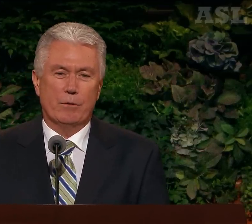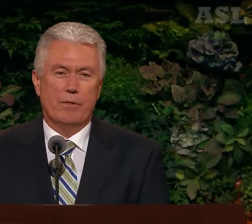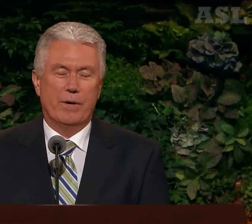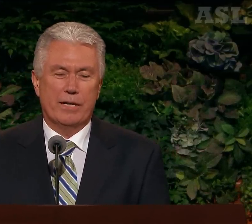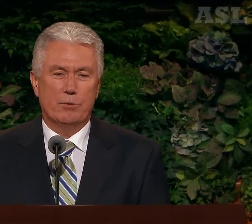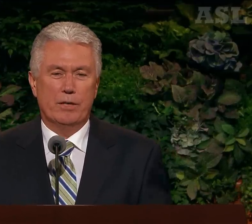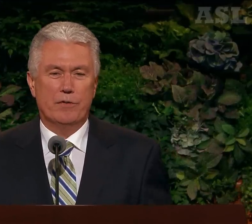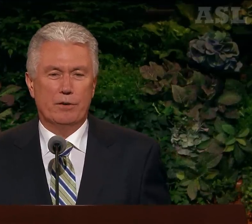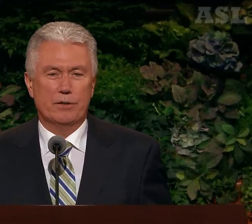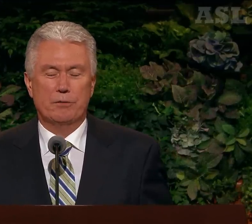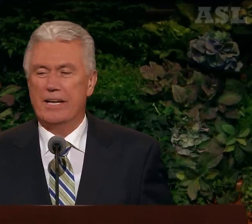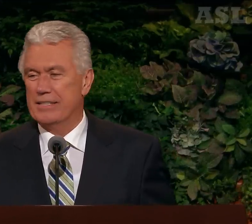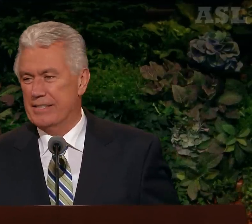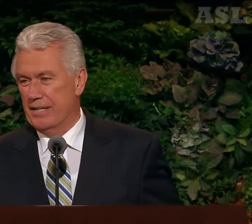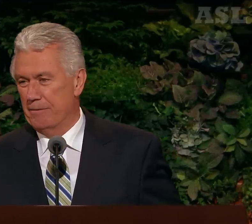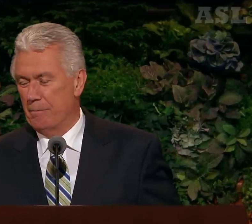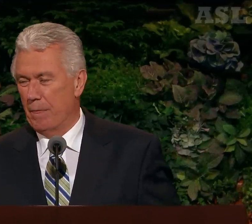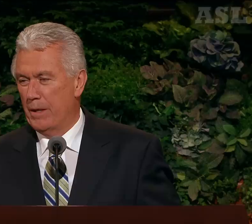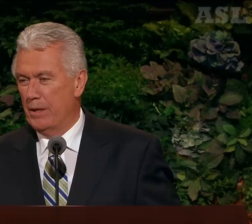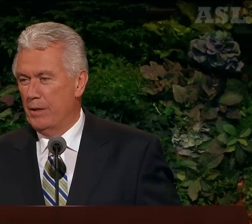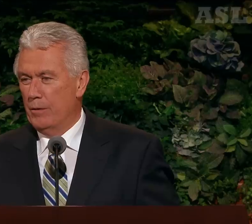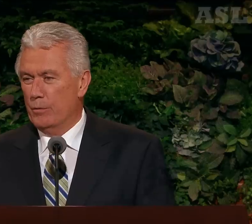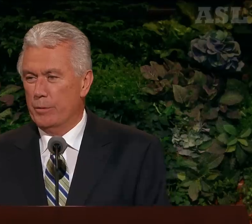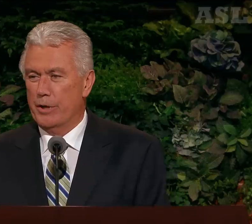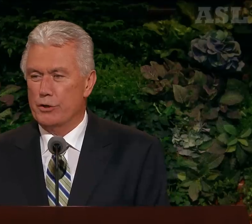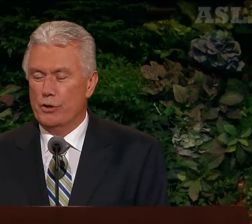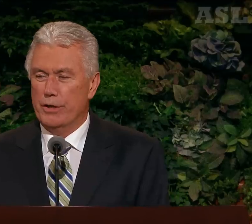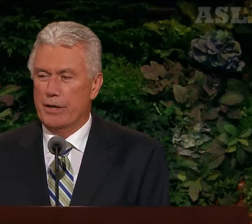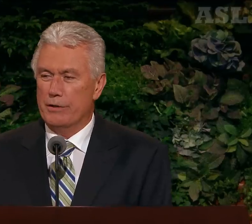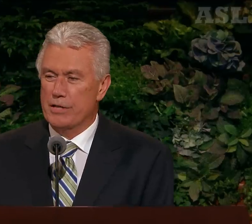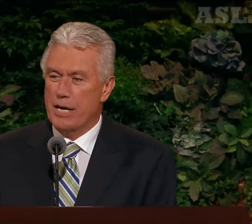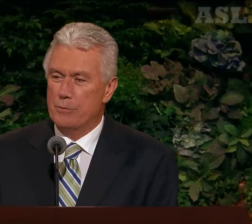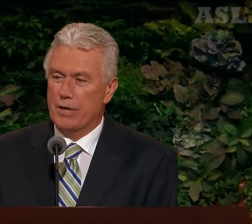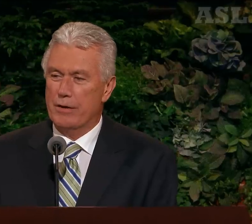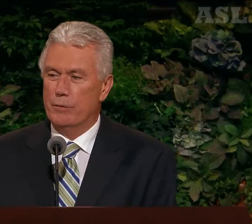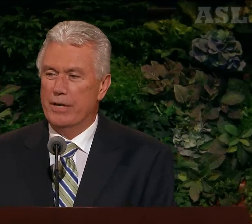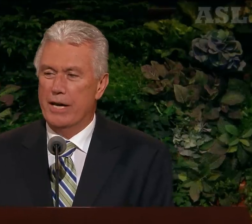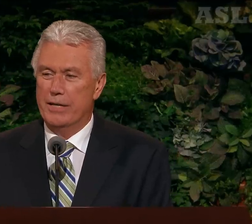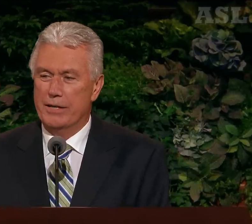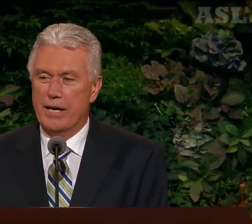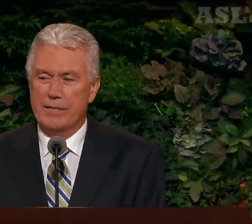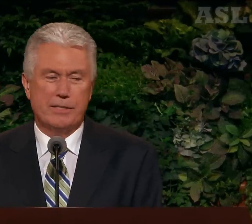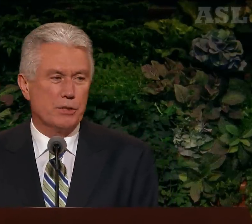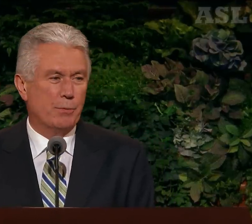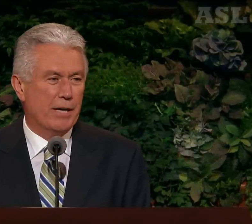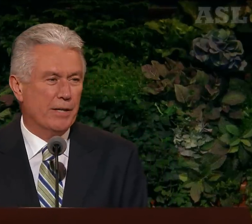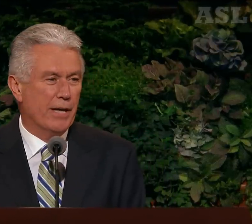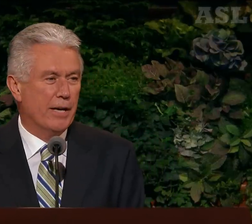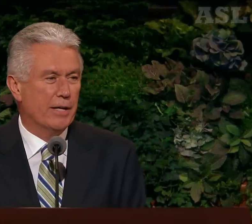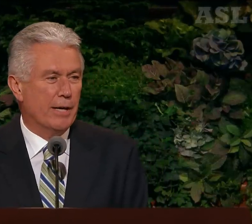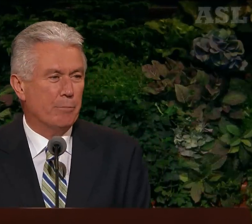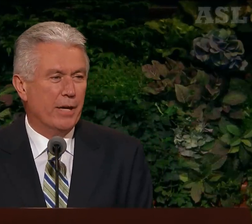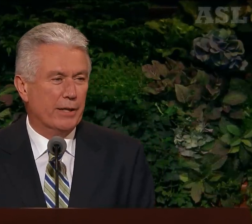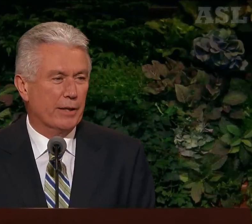NOT LONG AGO I WAS SKIING WITH MY 12-YEAR-OLD GRANDSON.